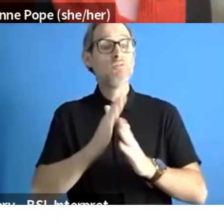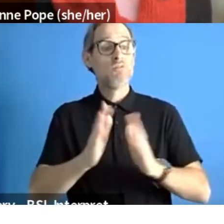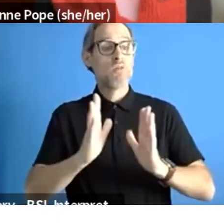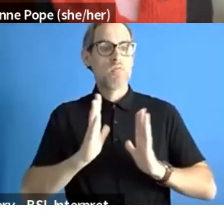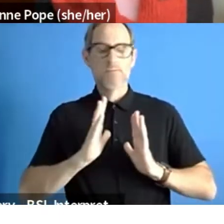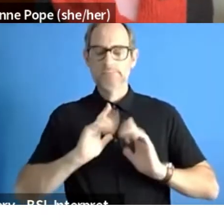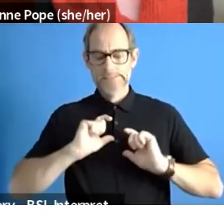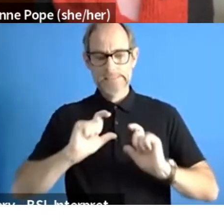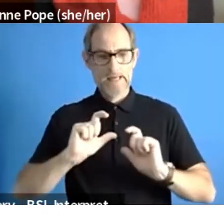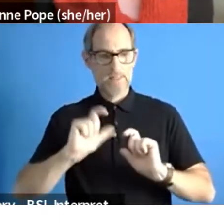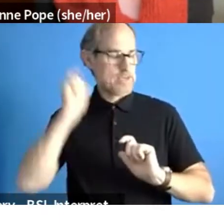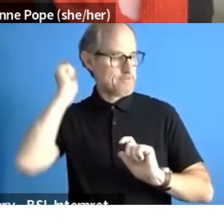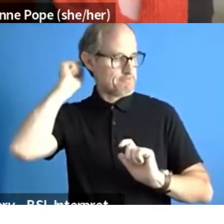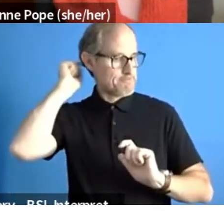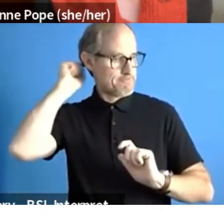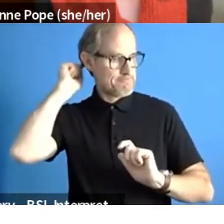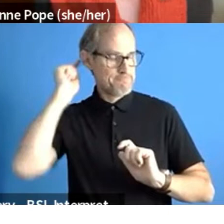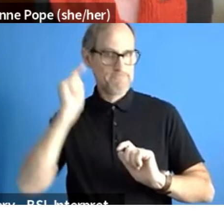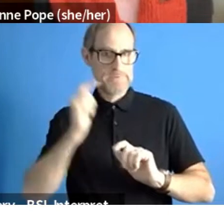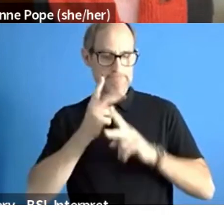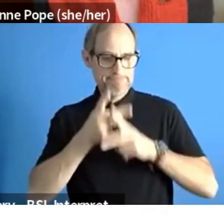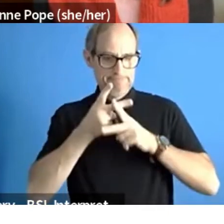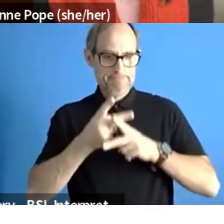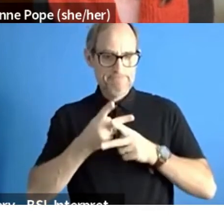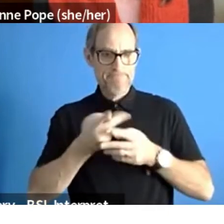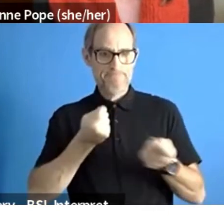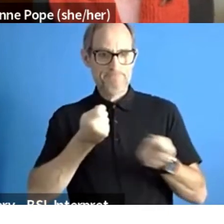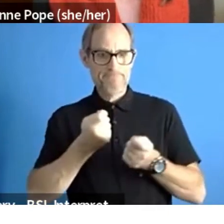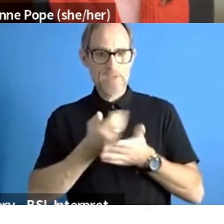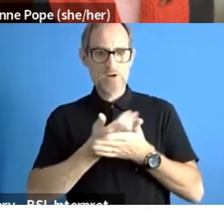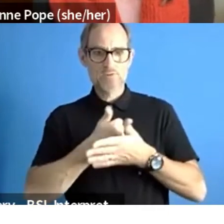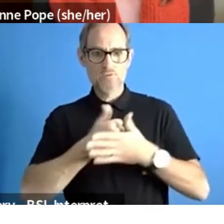So what did that look like in practise?